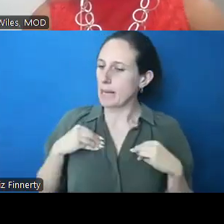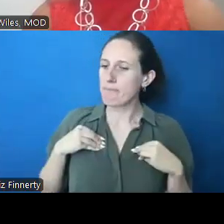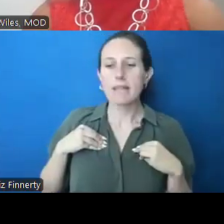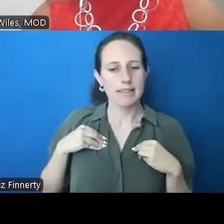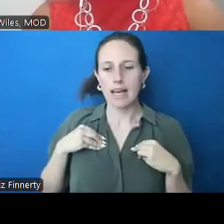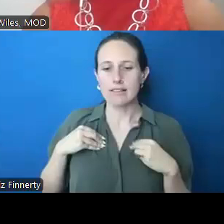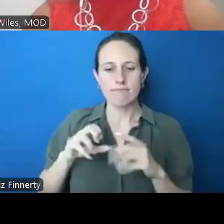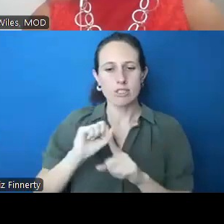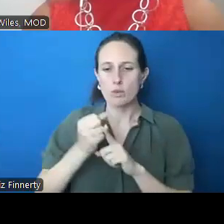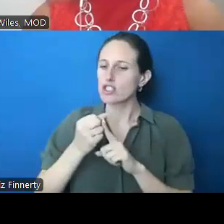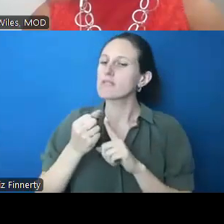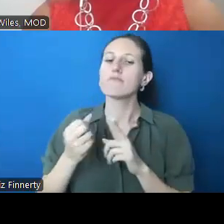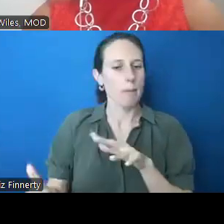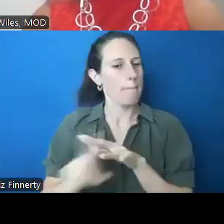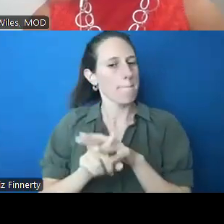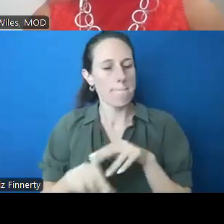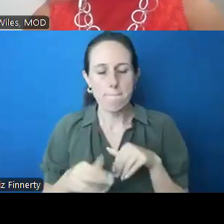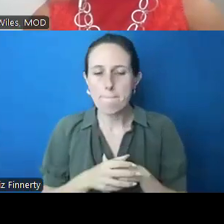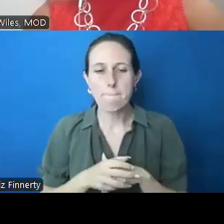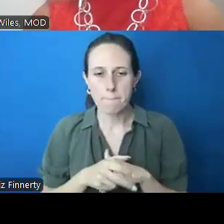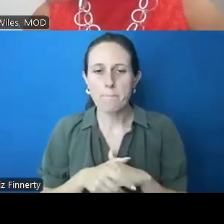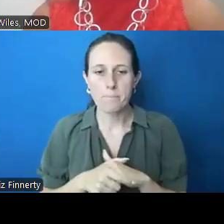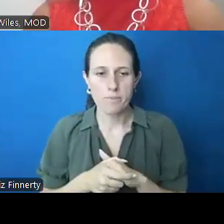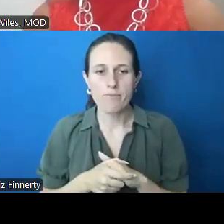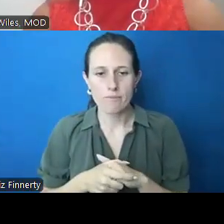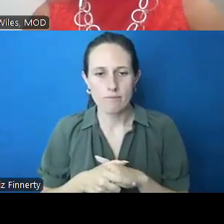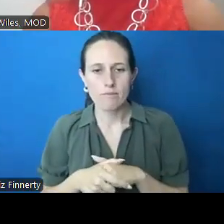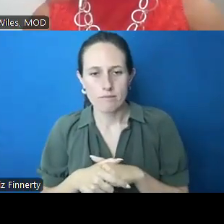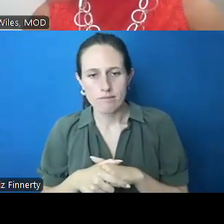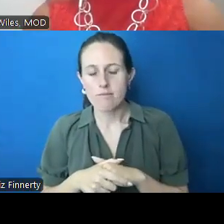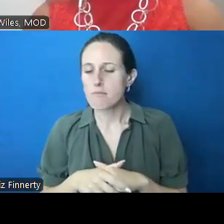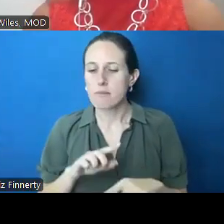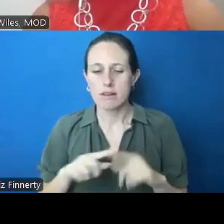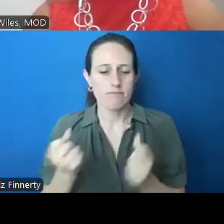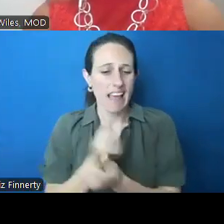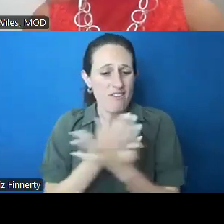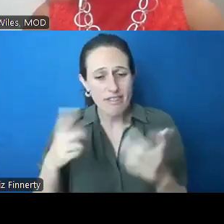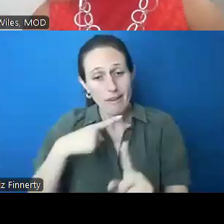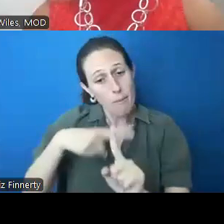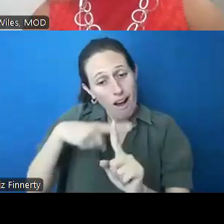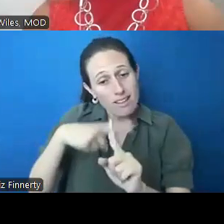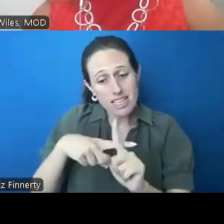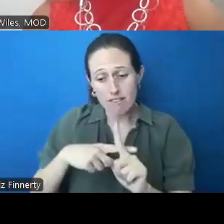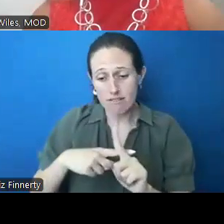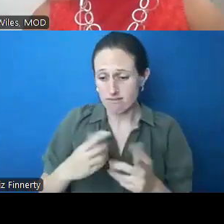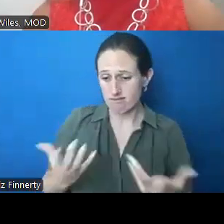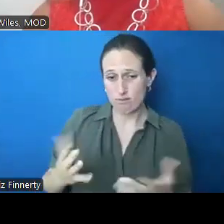to situations as they are. I have been helped on every single front of my life through the Americans with Disabilities Act.